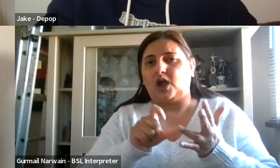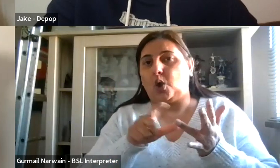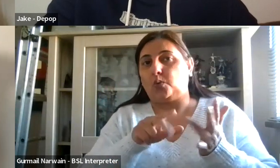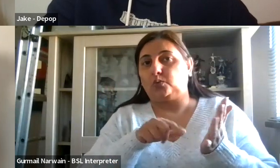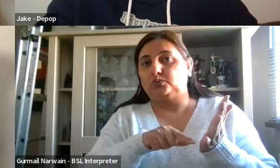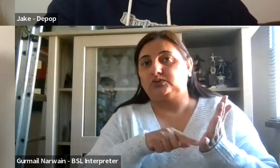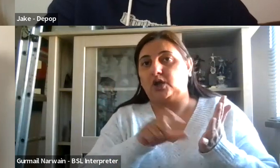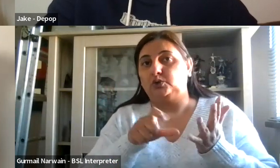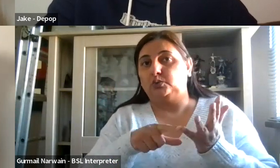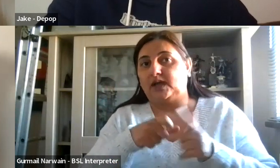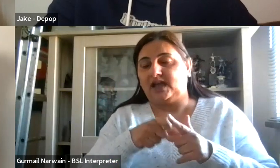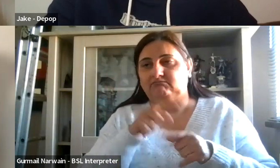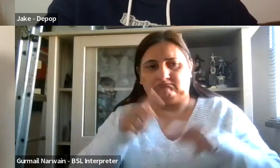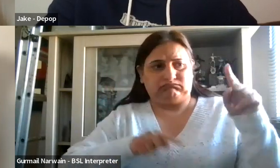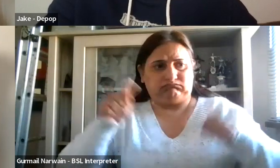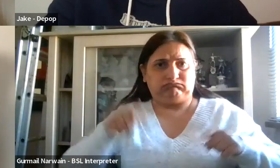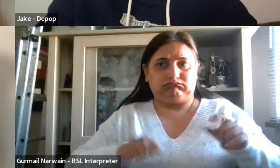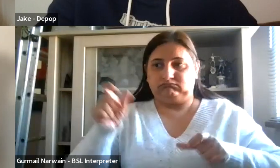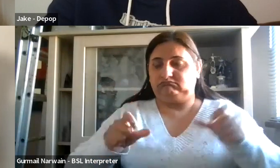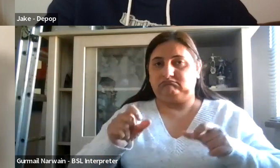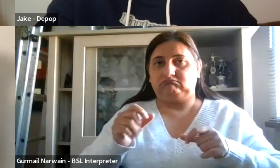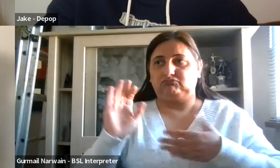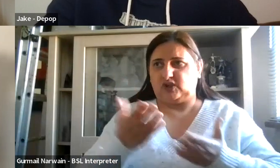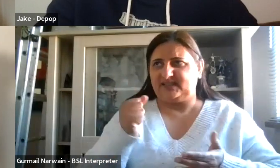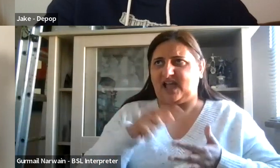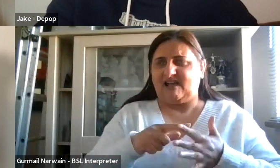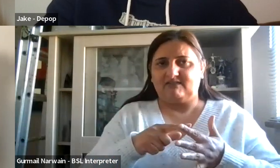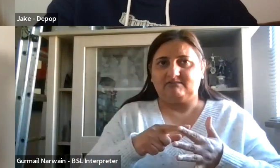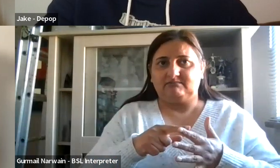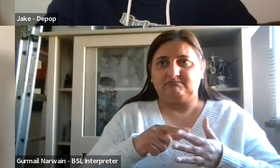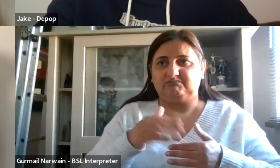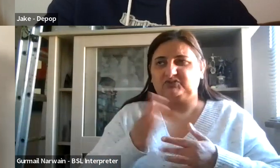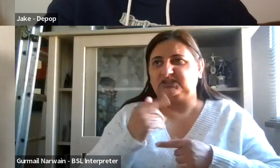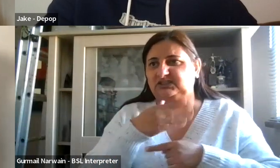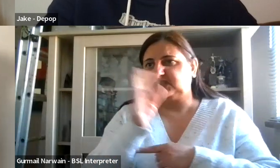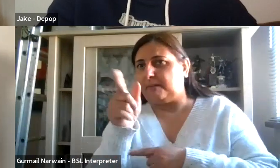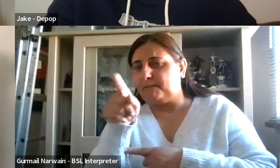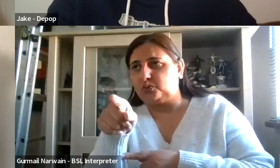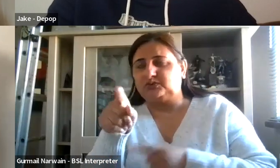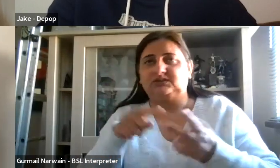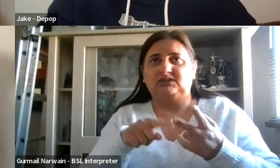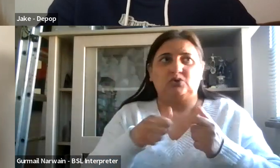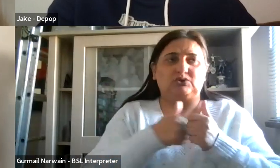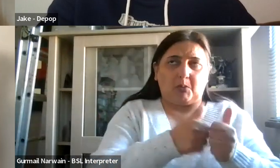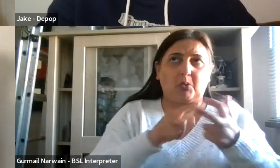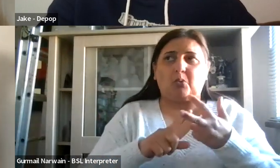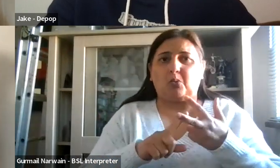There's a whole range of other candidate services from signposting to support, and you can even